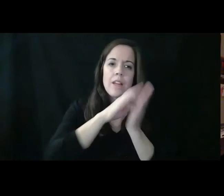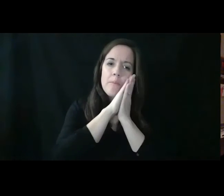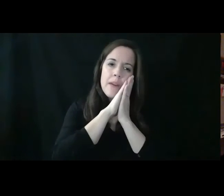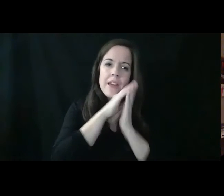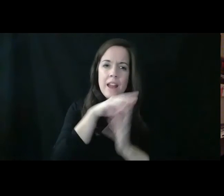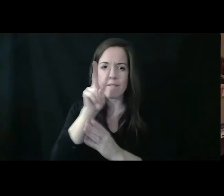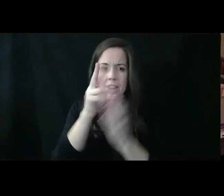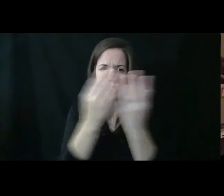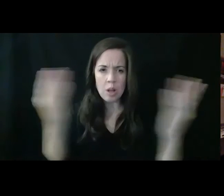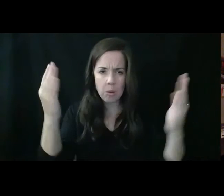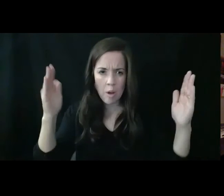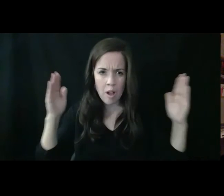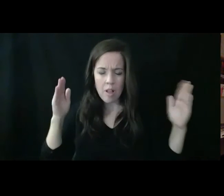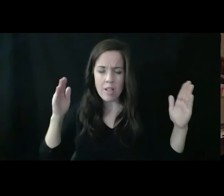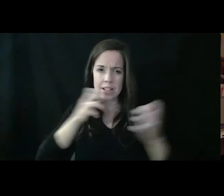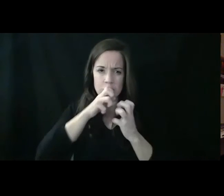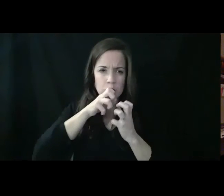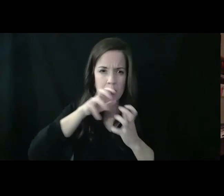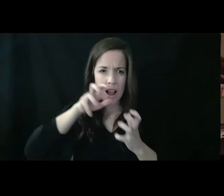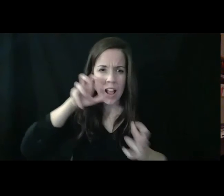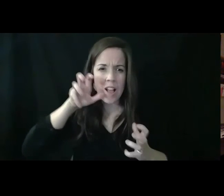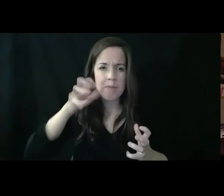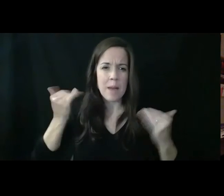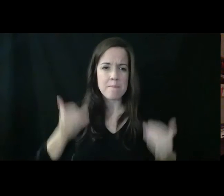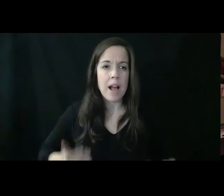I growl and bear, my body yawning as the son slips out,